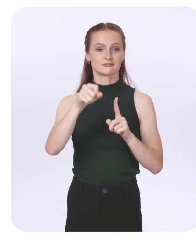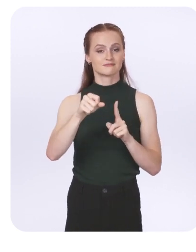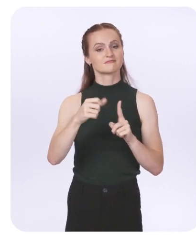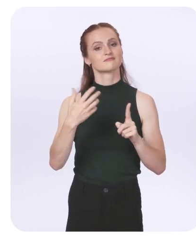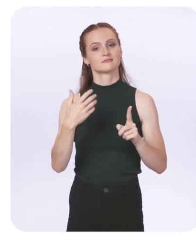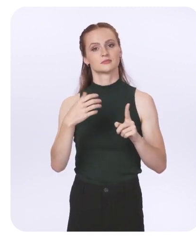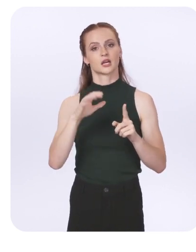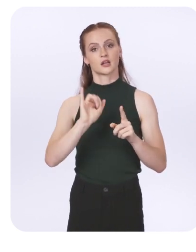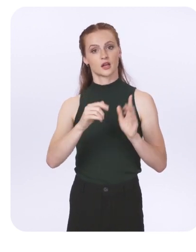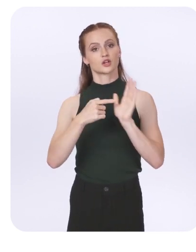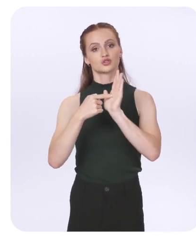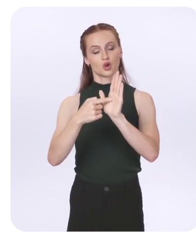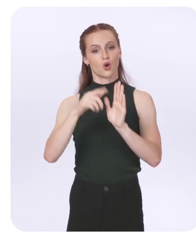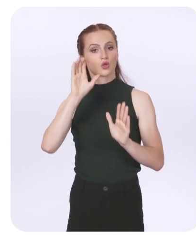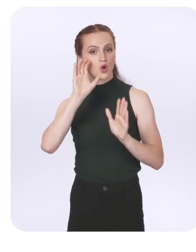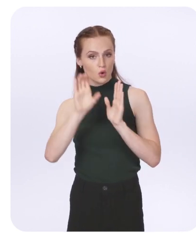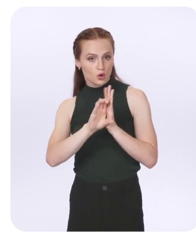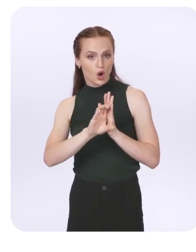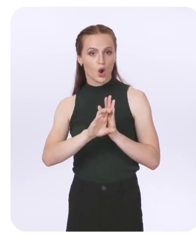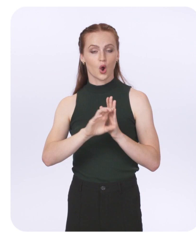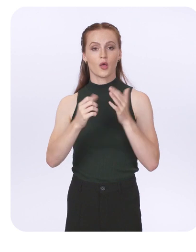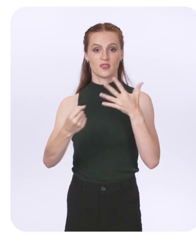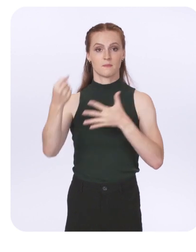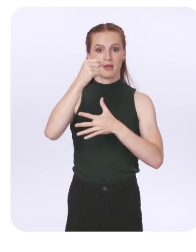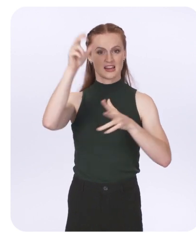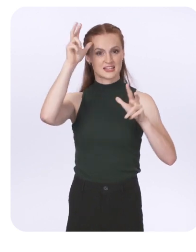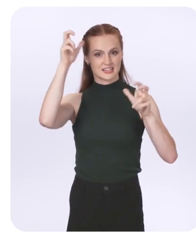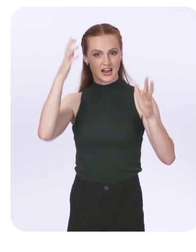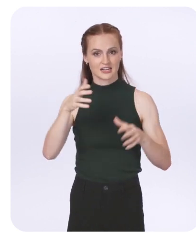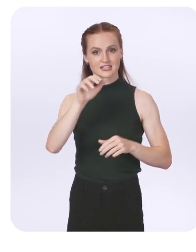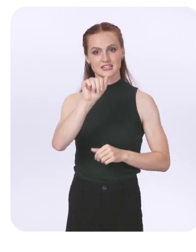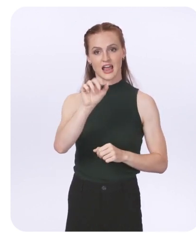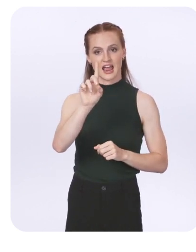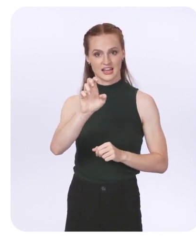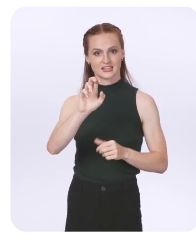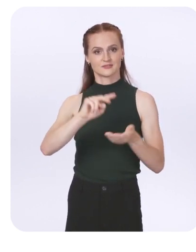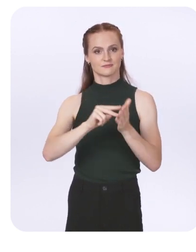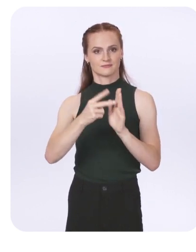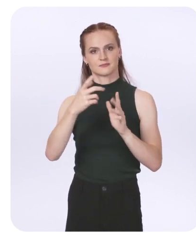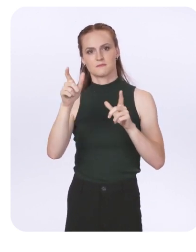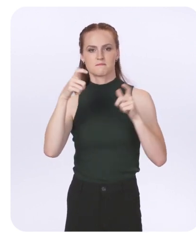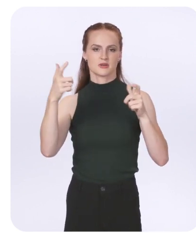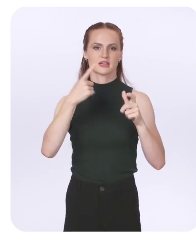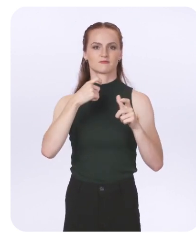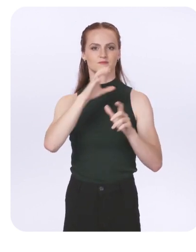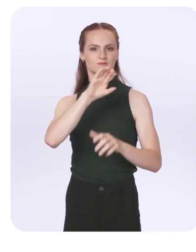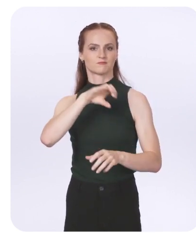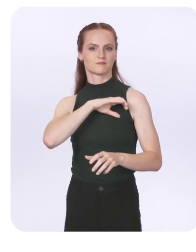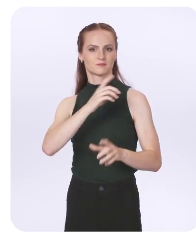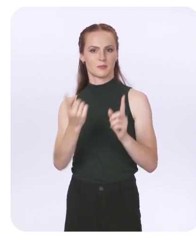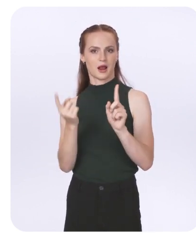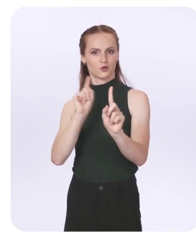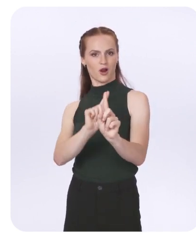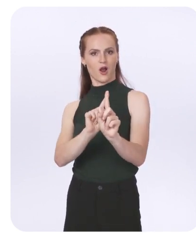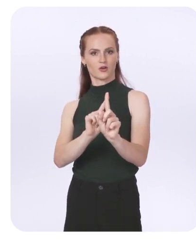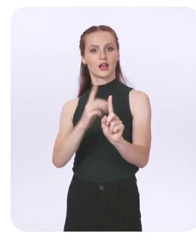nor did it showcase many of the fun and wonky bosses we were adding in the graduation process. For the revamp of the key art,